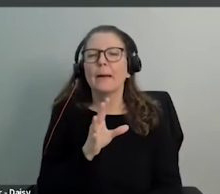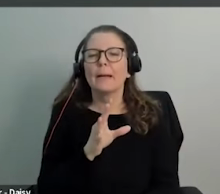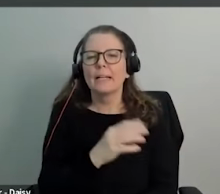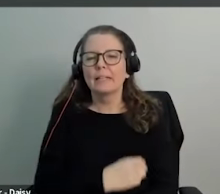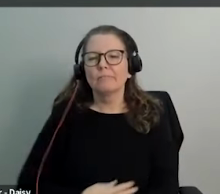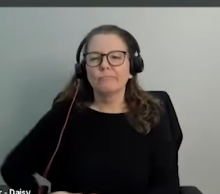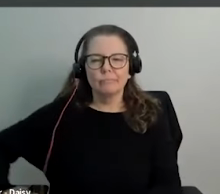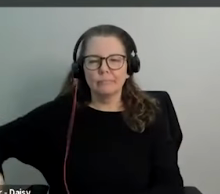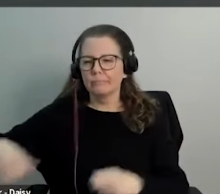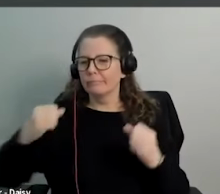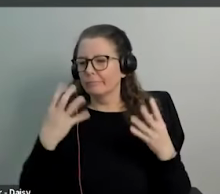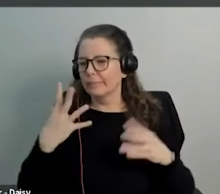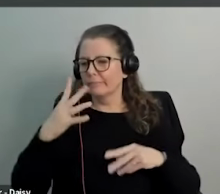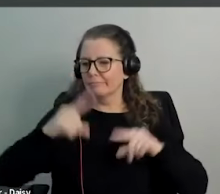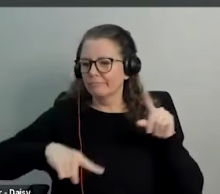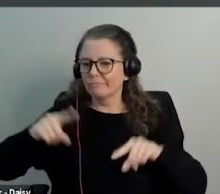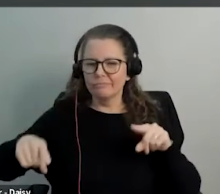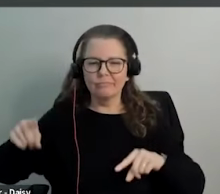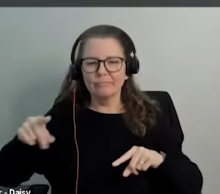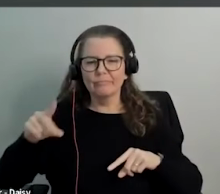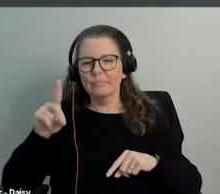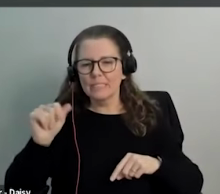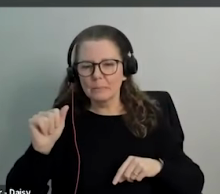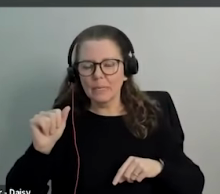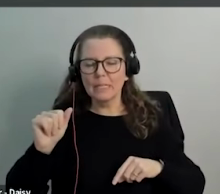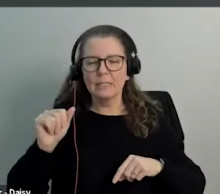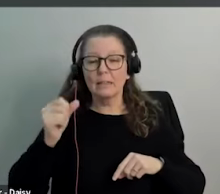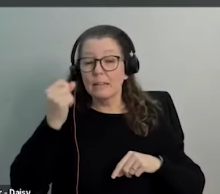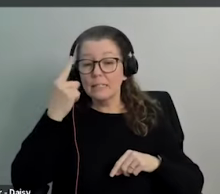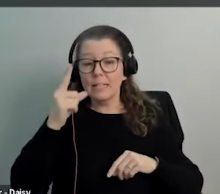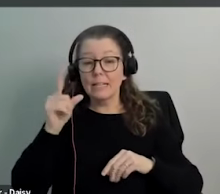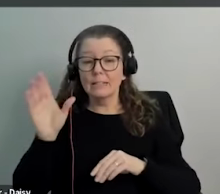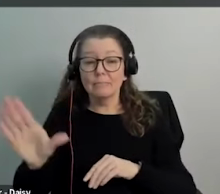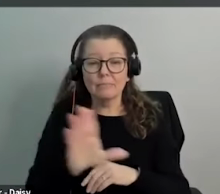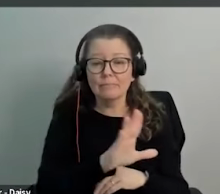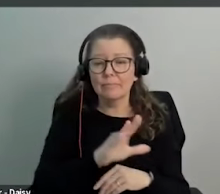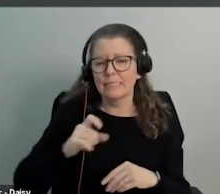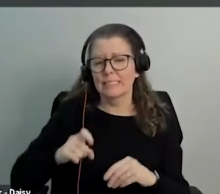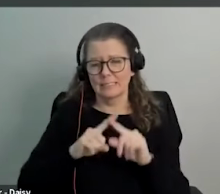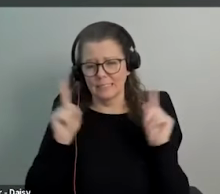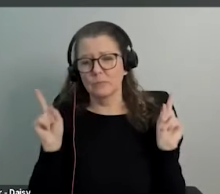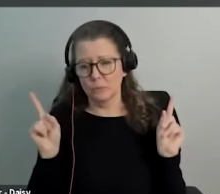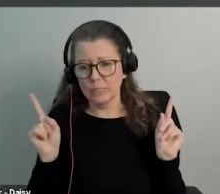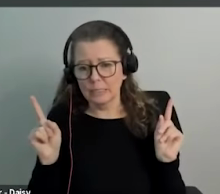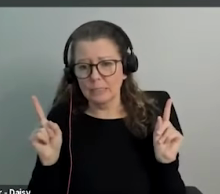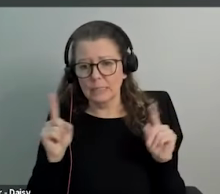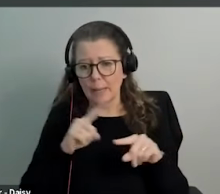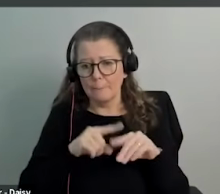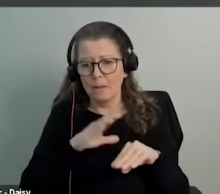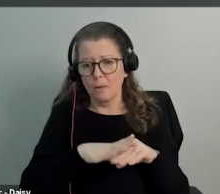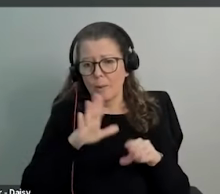And so sometimes the needs are going to be different for different types of individuals or, which is fine.